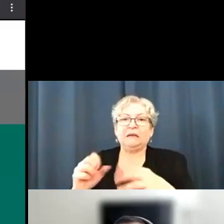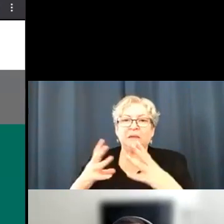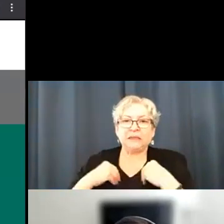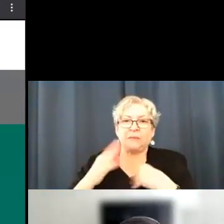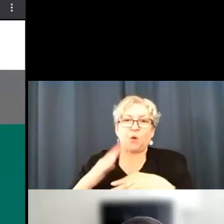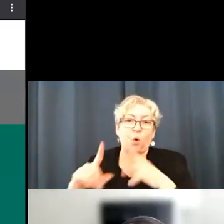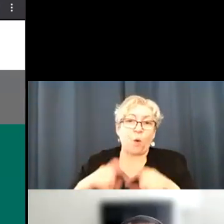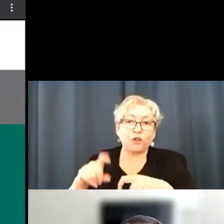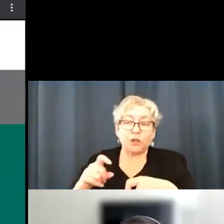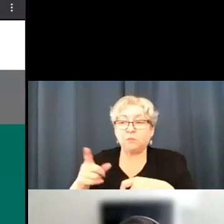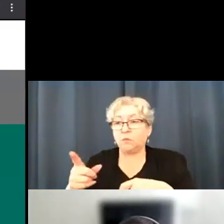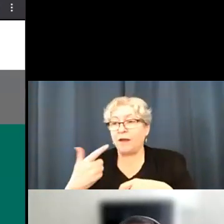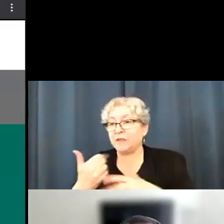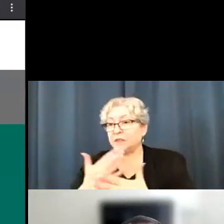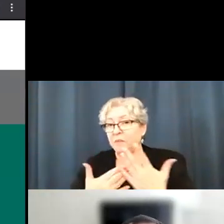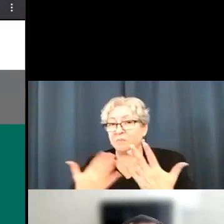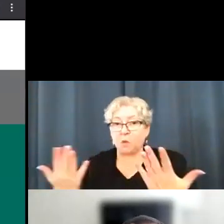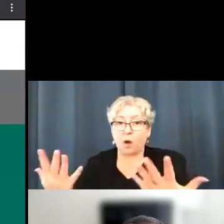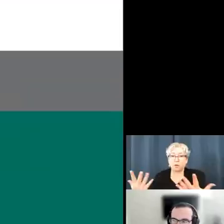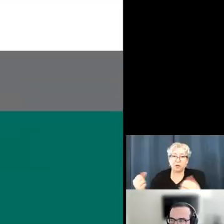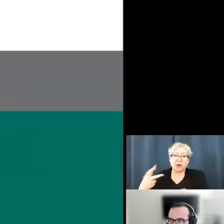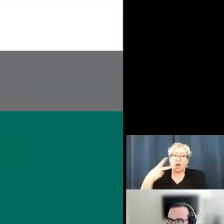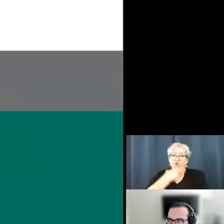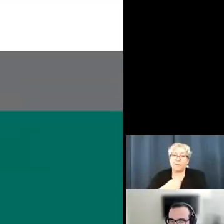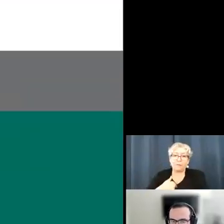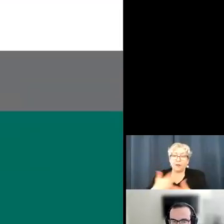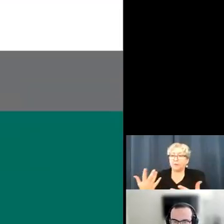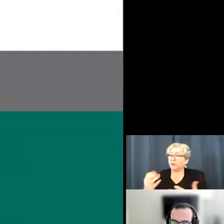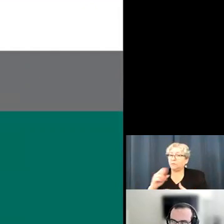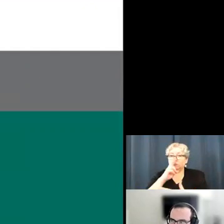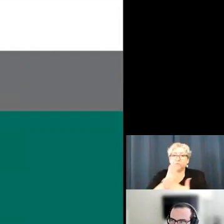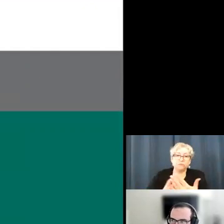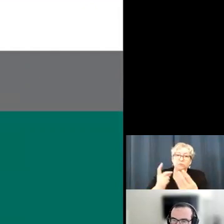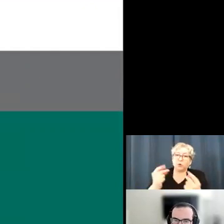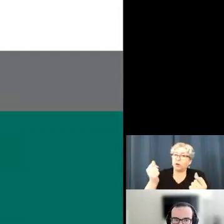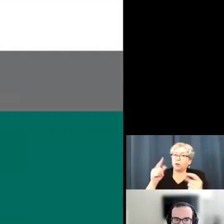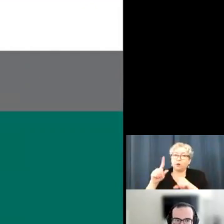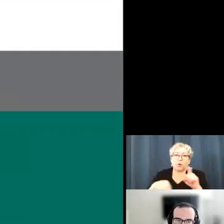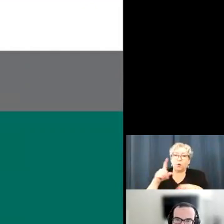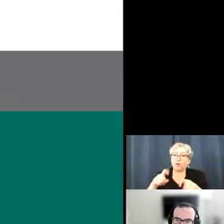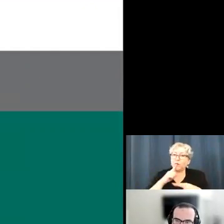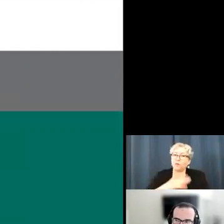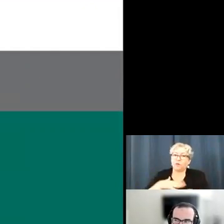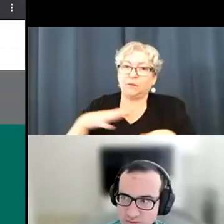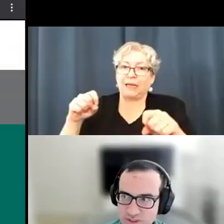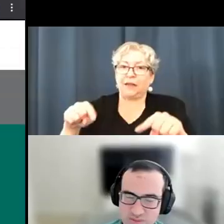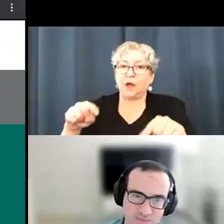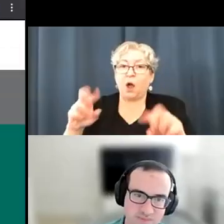if you have any specific thoughts, please interrupt me, but we can dive directly into questions and we really appreciate doing this and hope that it has been helpful.